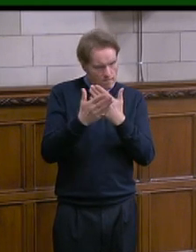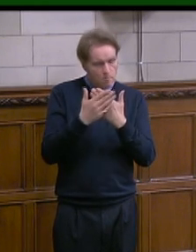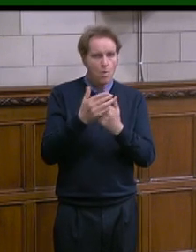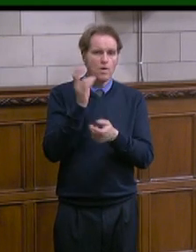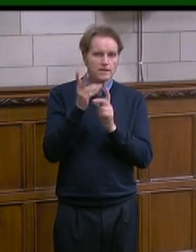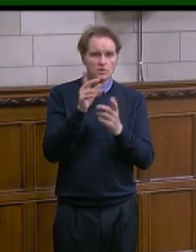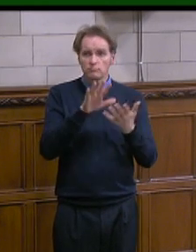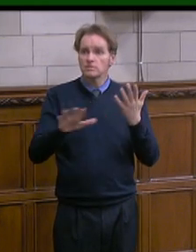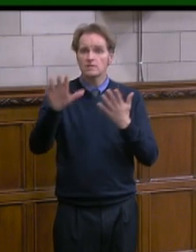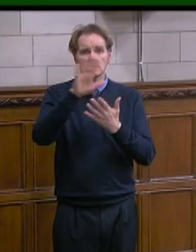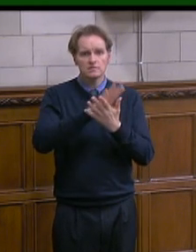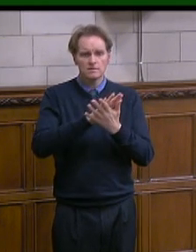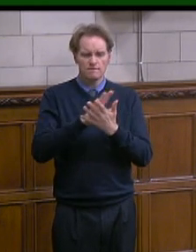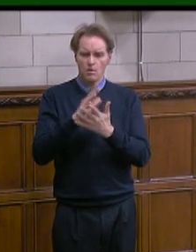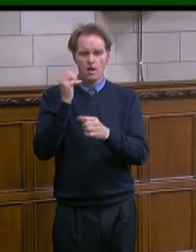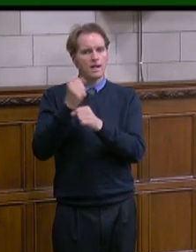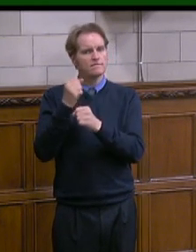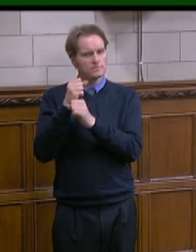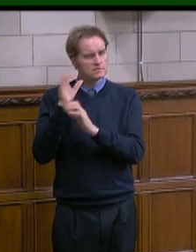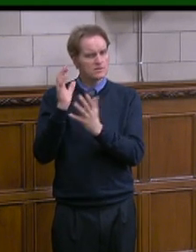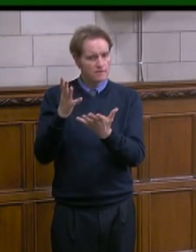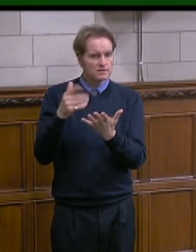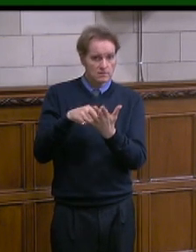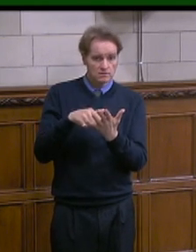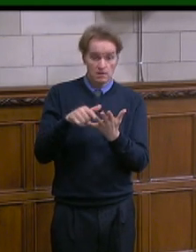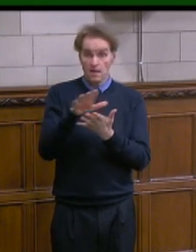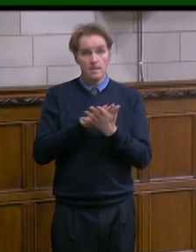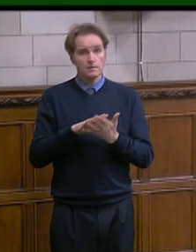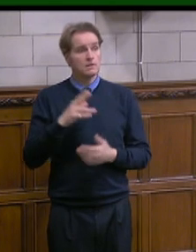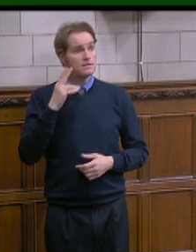public services, making it easier for deaf people to hold senior positions.